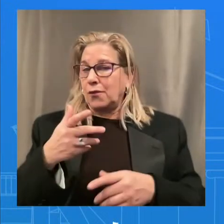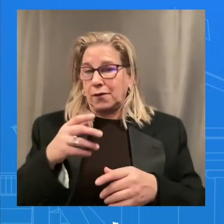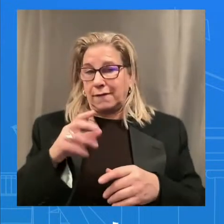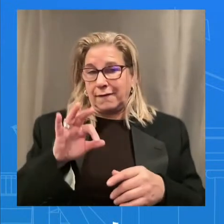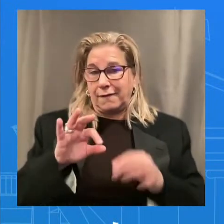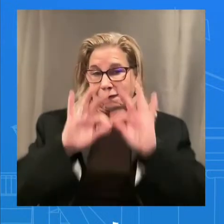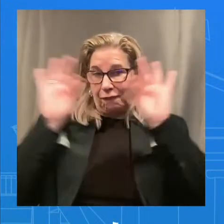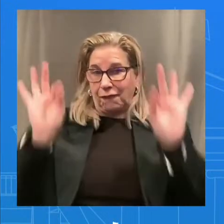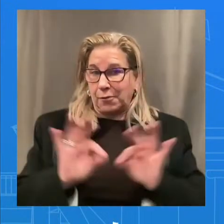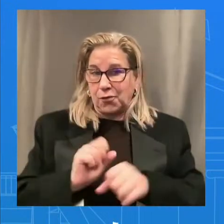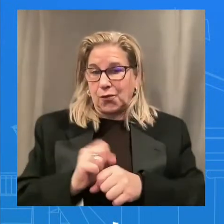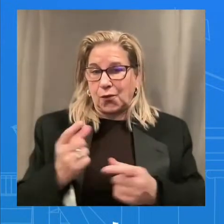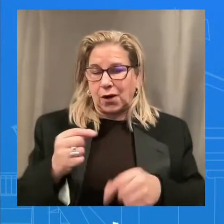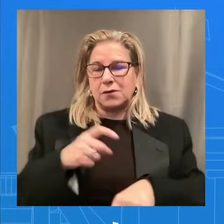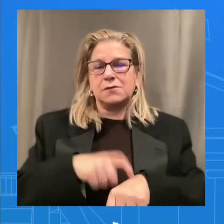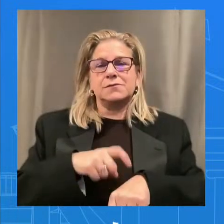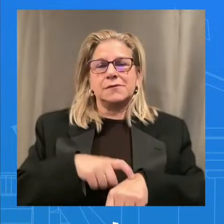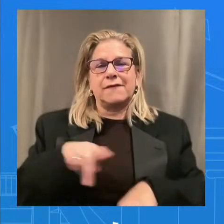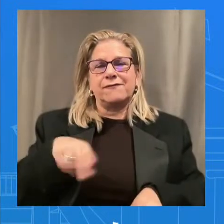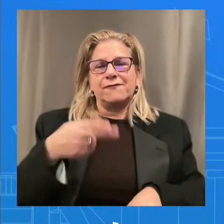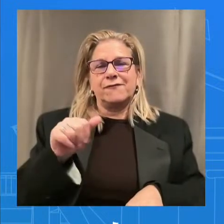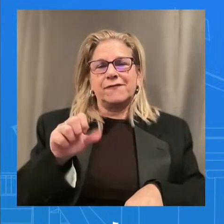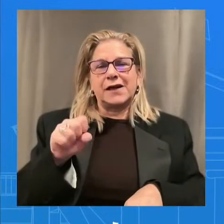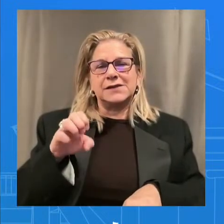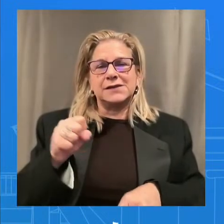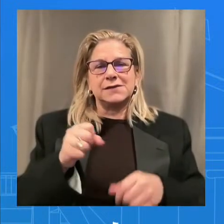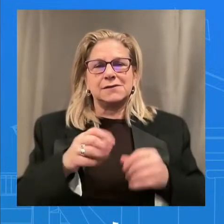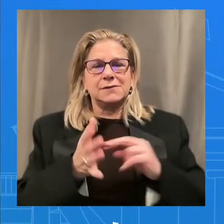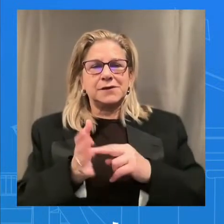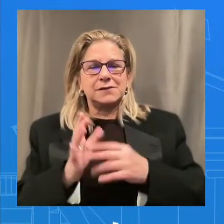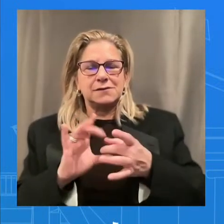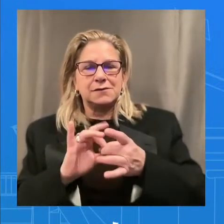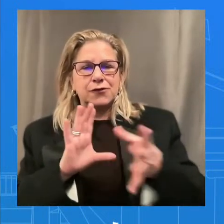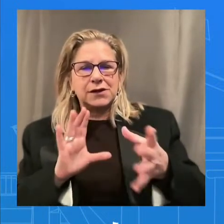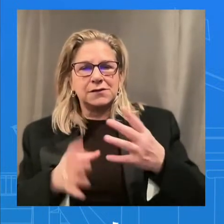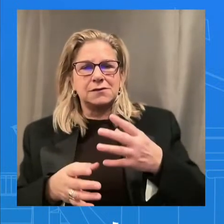once the guns go quiet, which we will be able to move trucks much more rapidly.